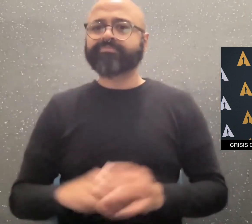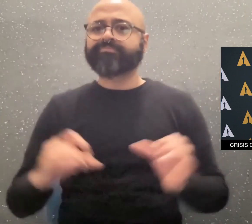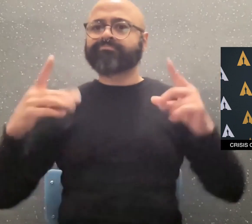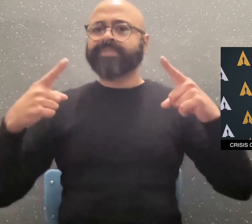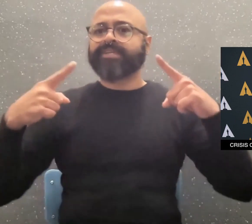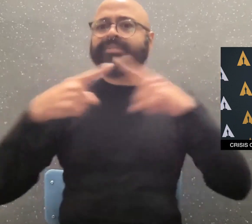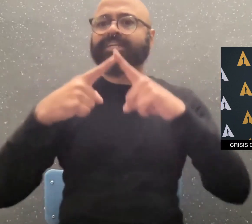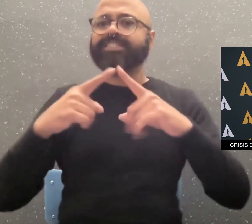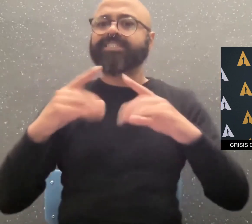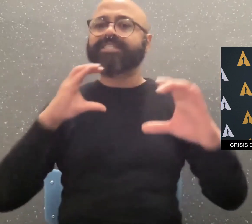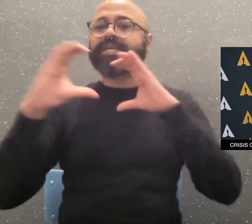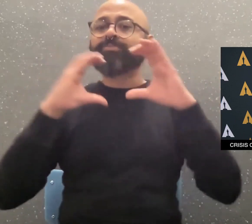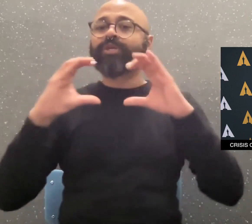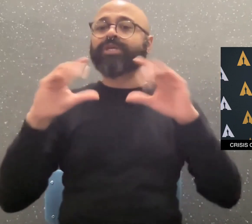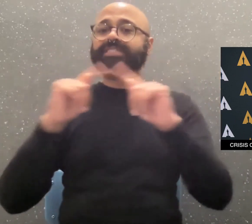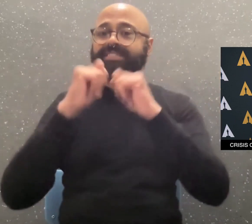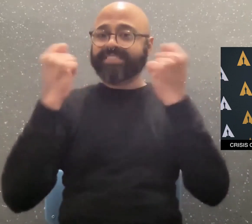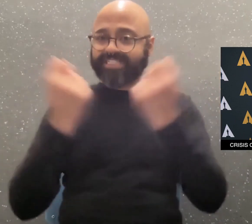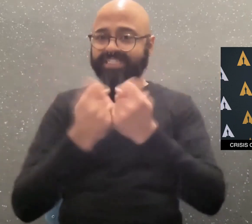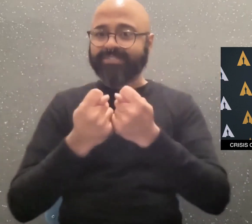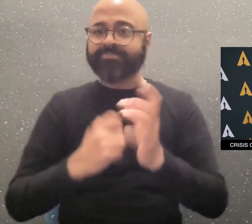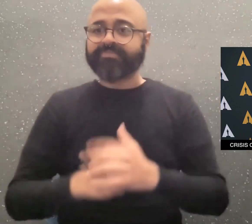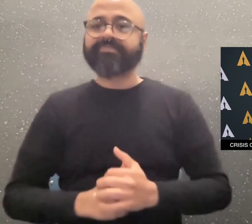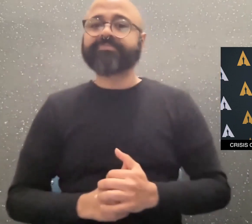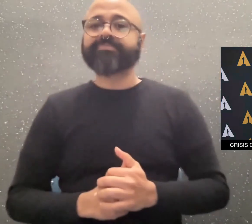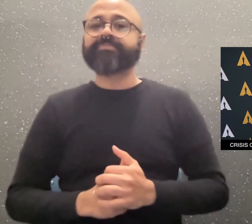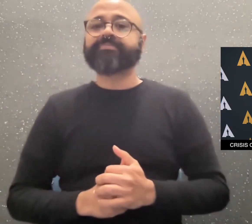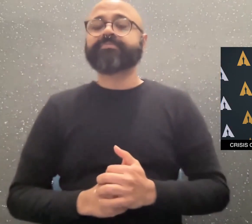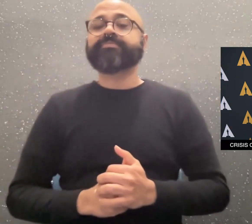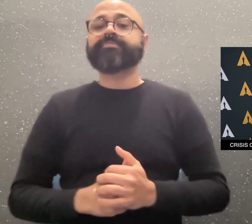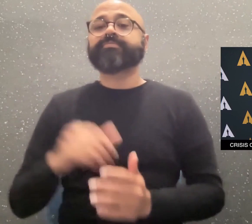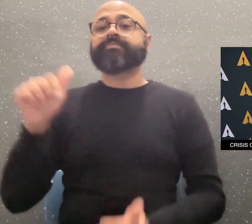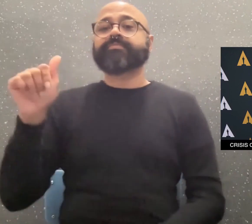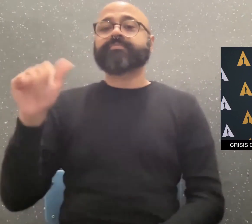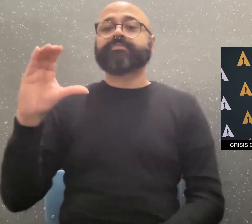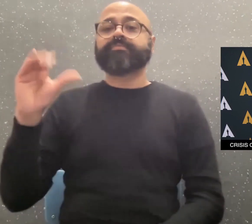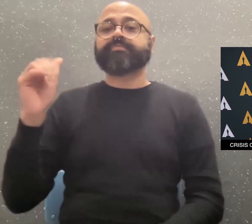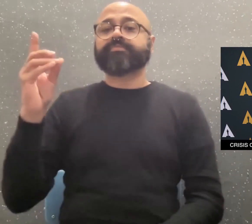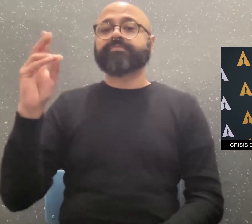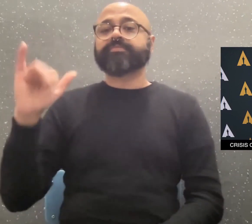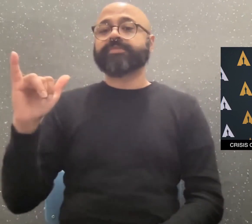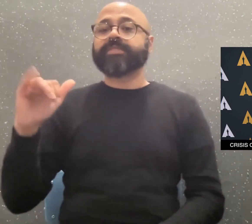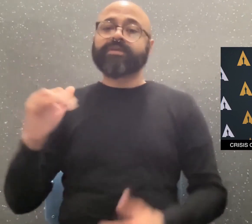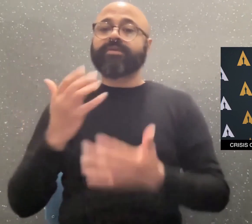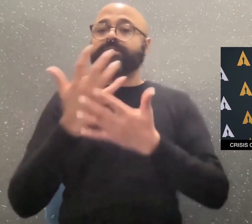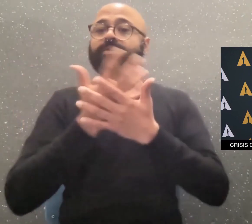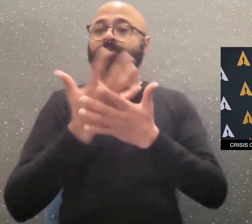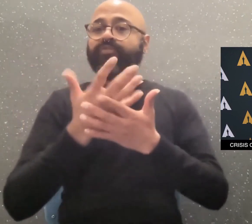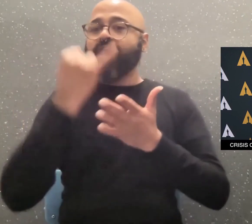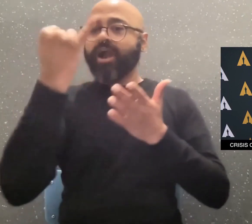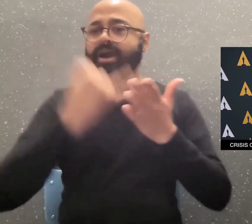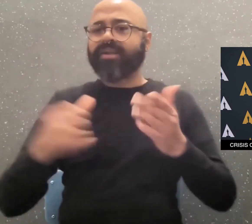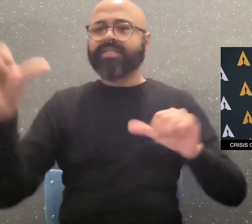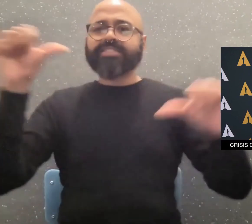to the show a crisis communications team Academy of Motion picture arts